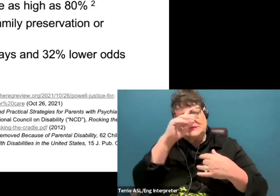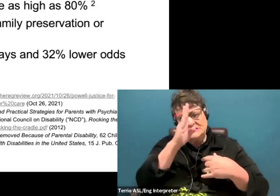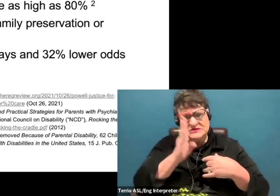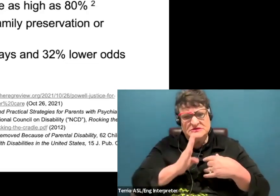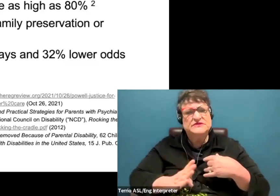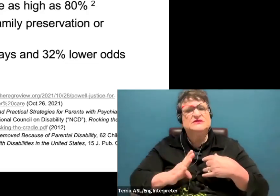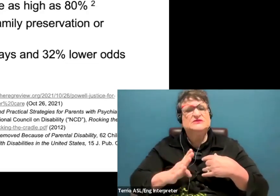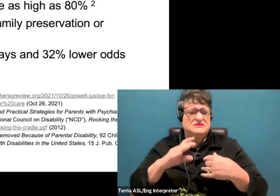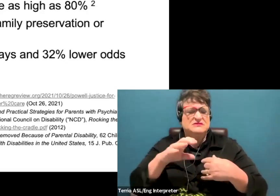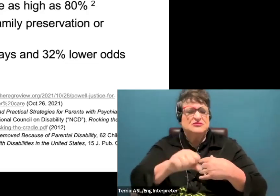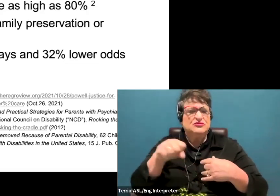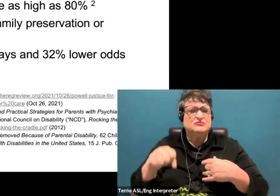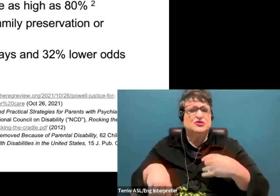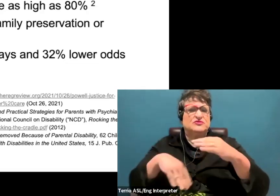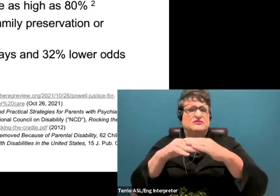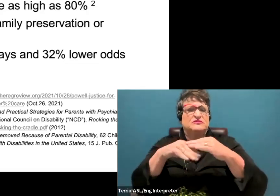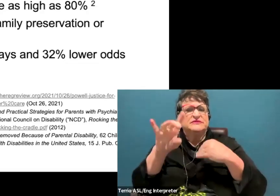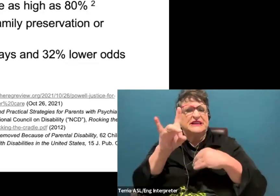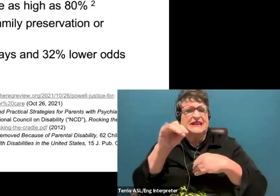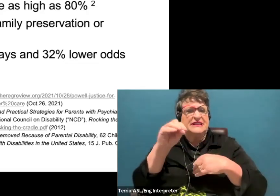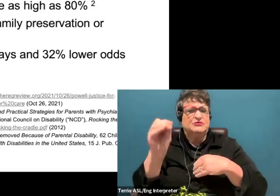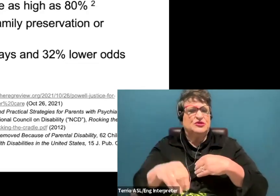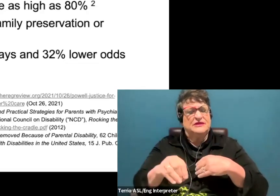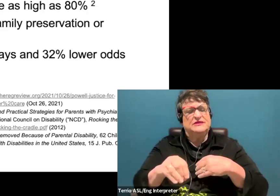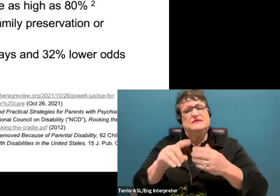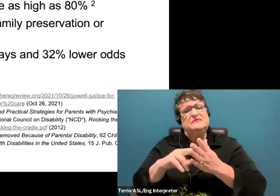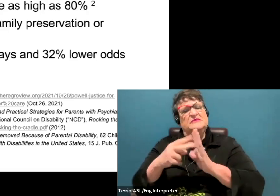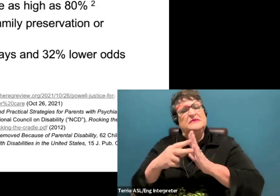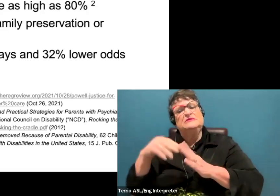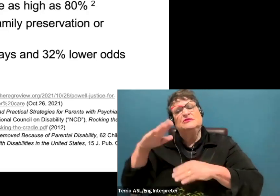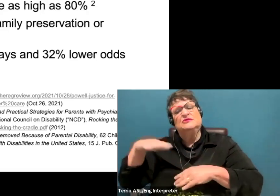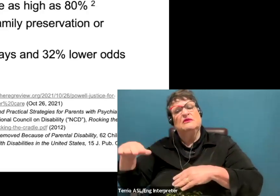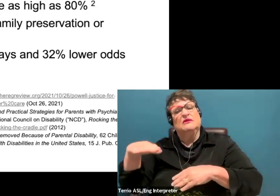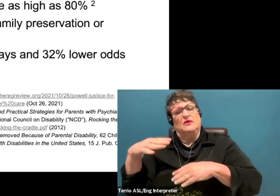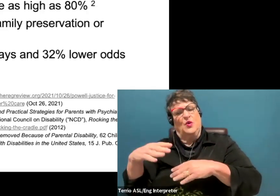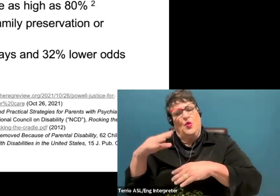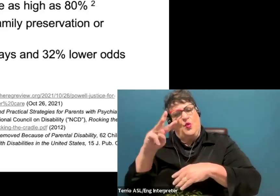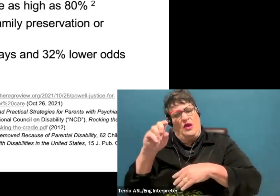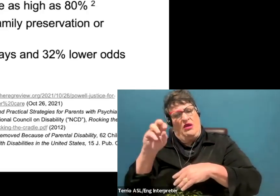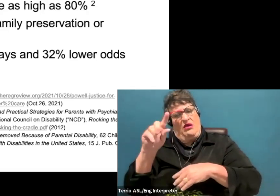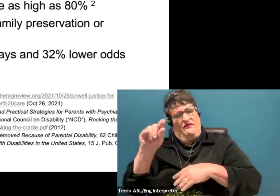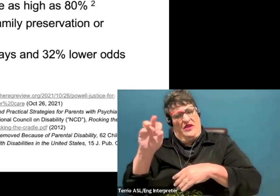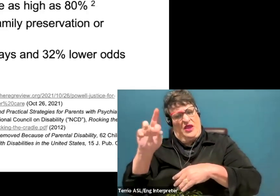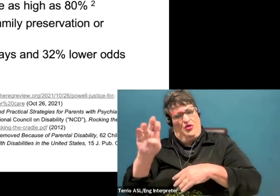Removal meaning child welfare thinks there's a risk and they remove. And then once their child is